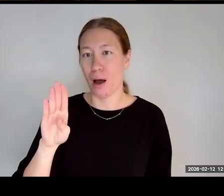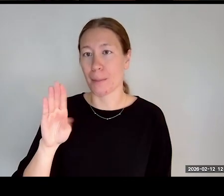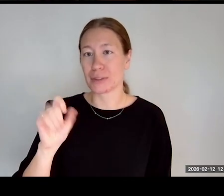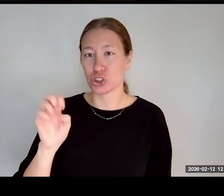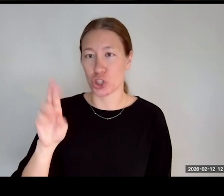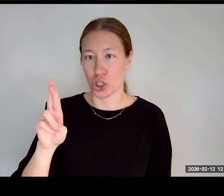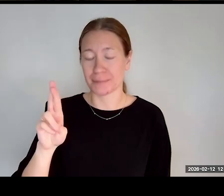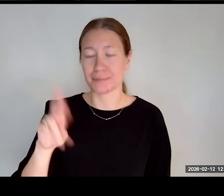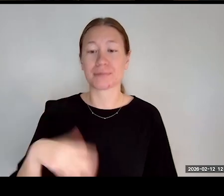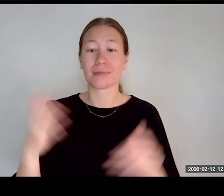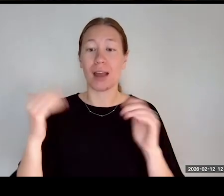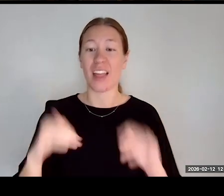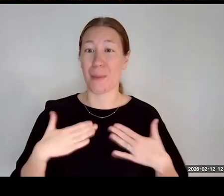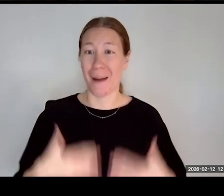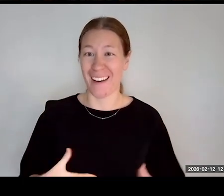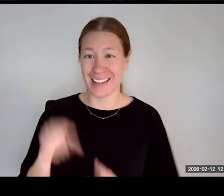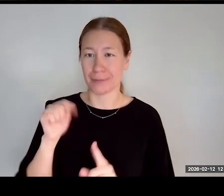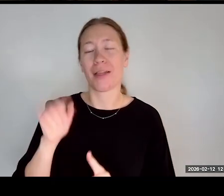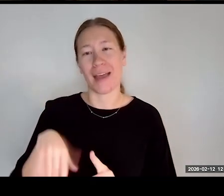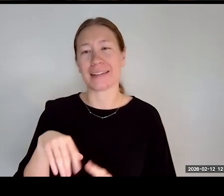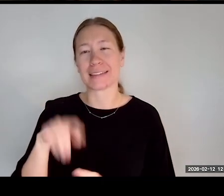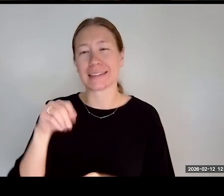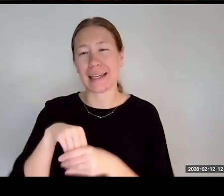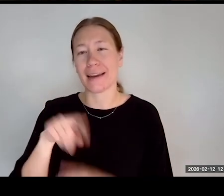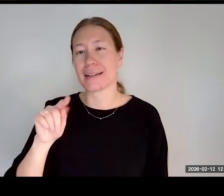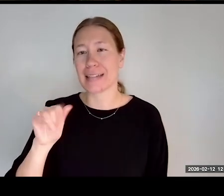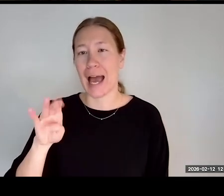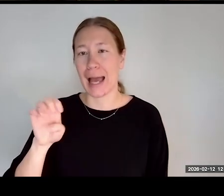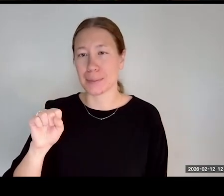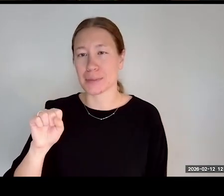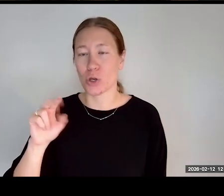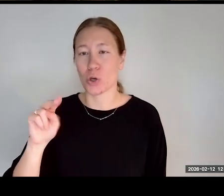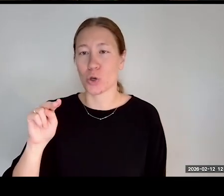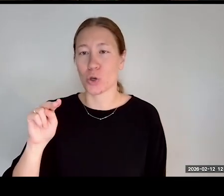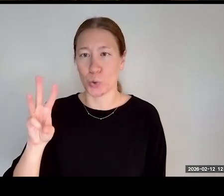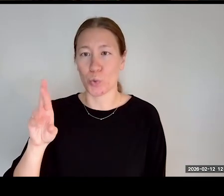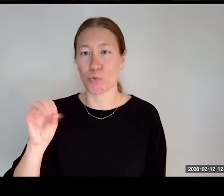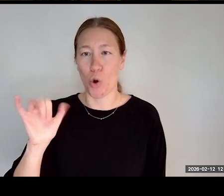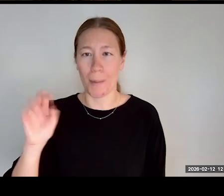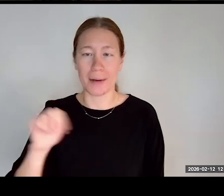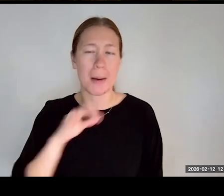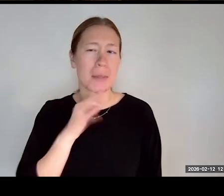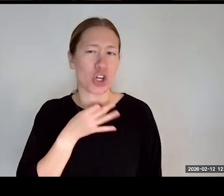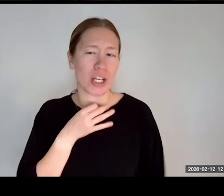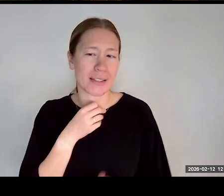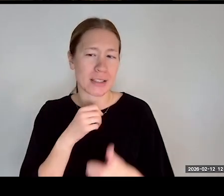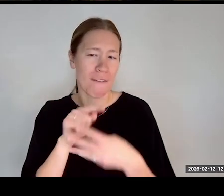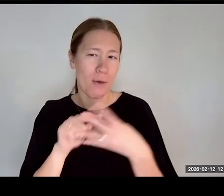which is Times New Roman. I'm curious in looking at these four fonts, which of these you feel is most accessible?